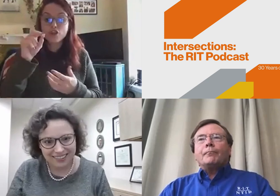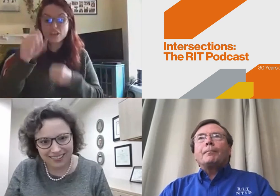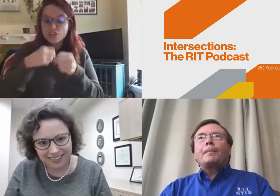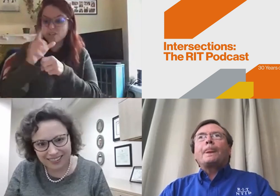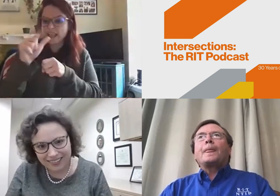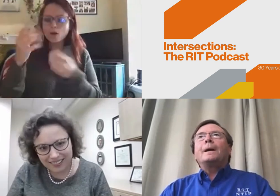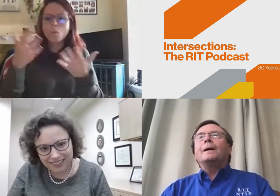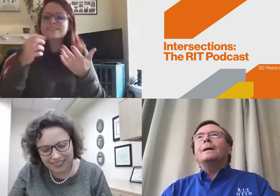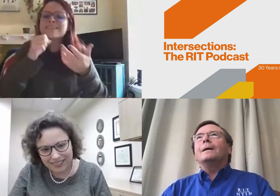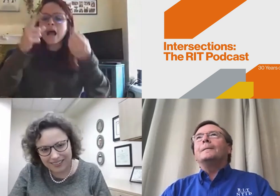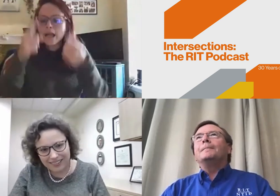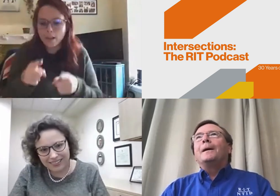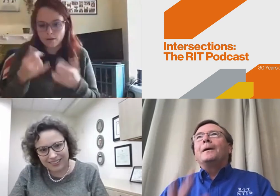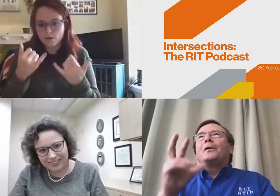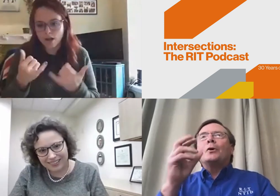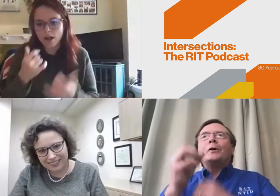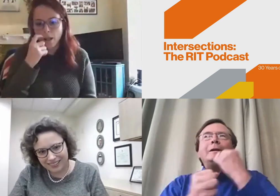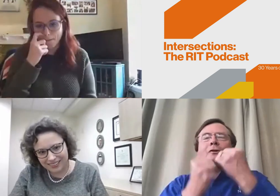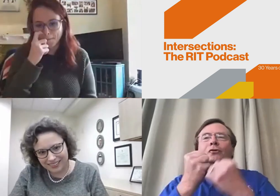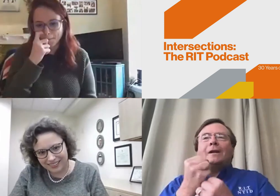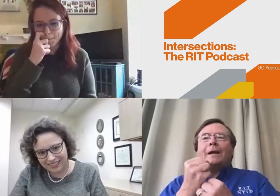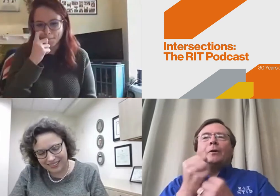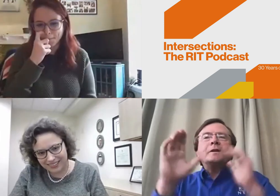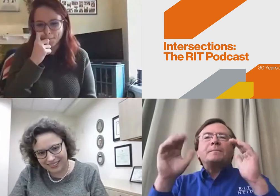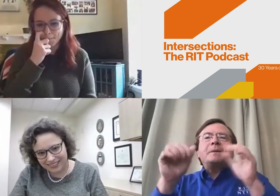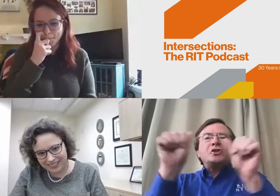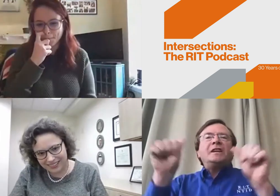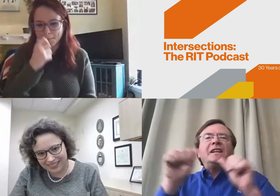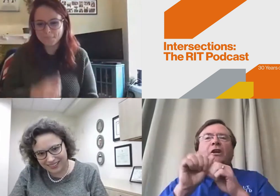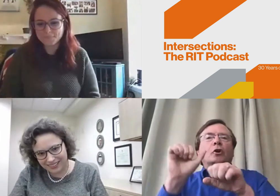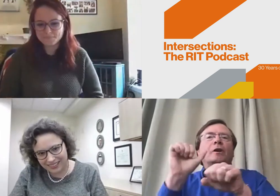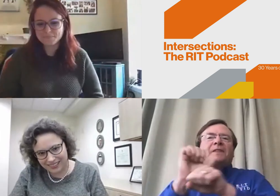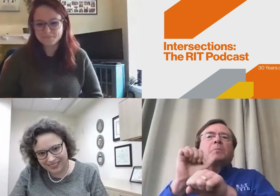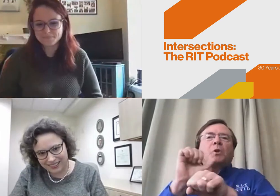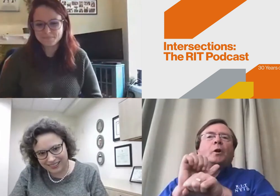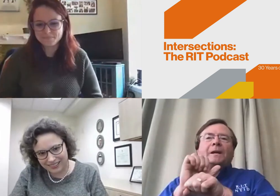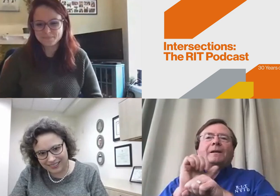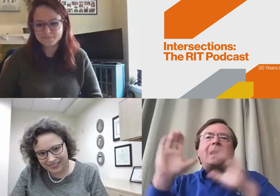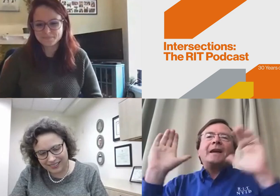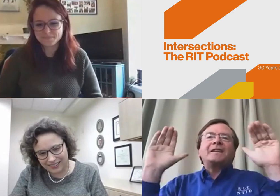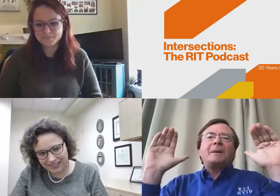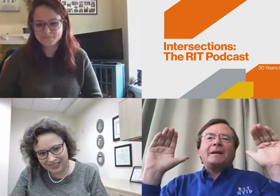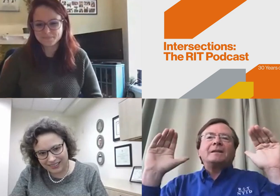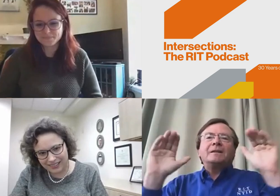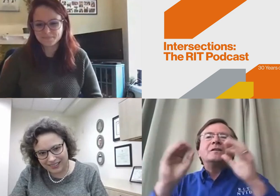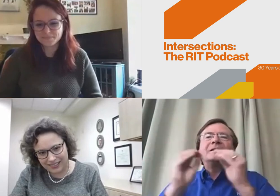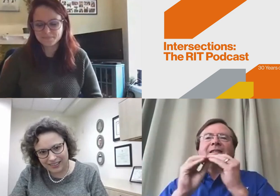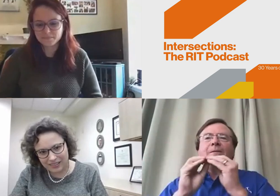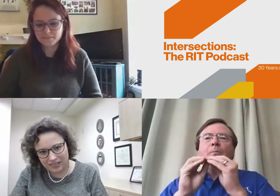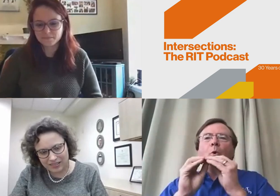Thirty years later, especially in the area of employment, I expected to see more